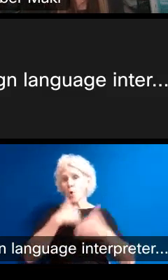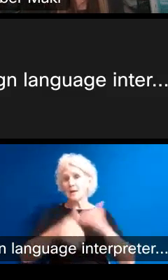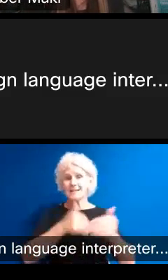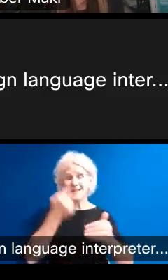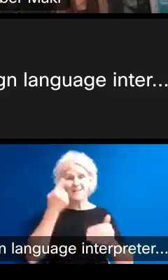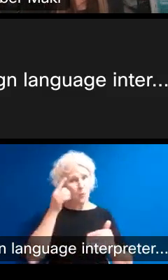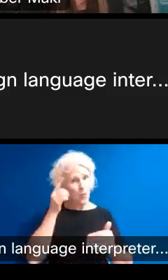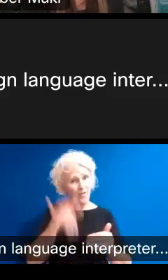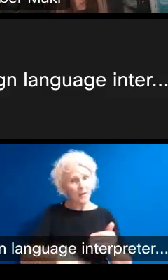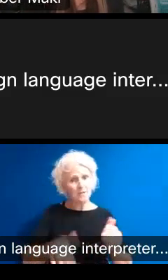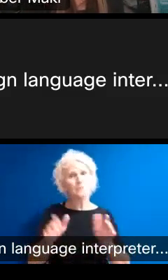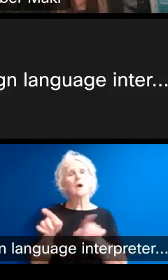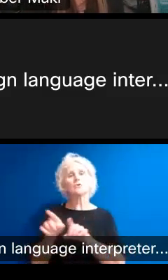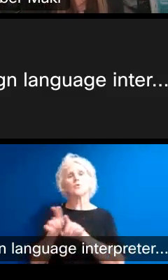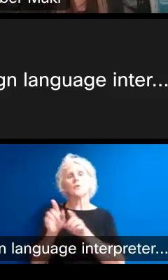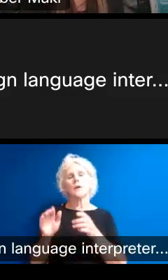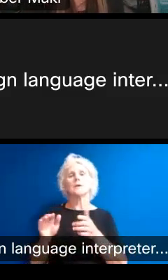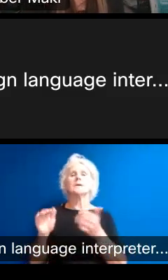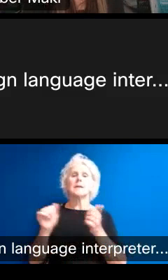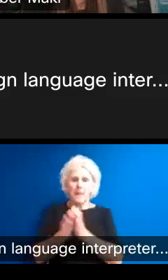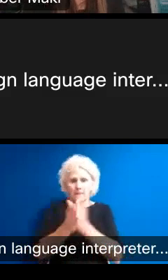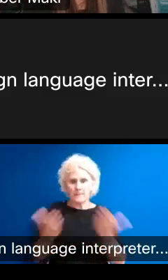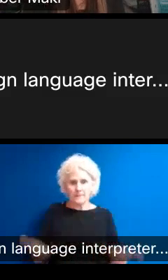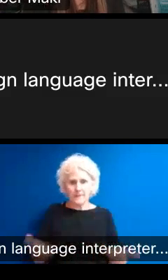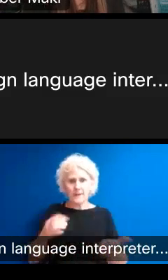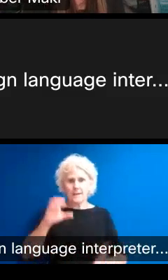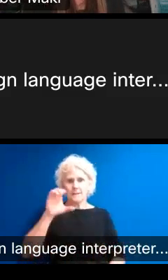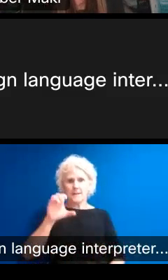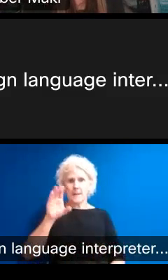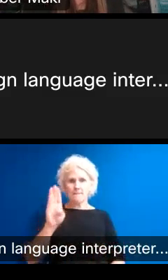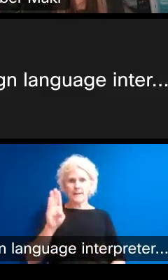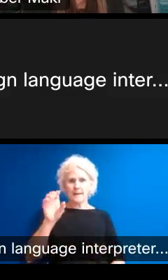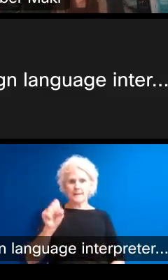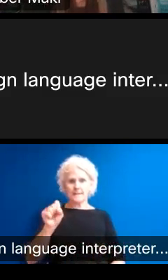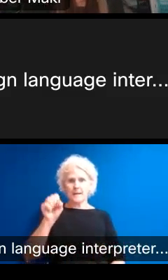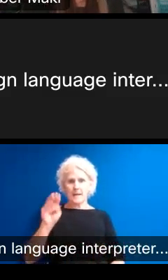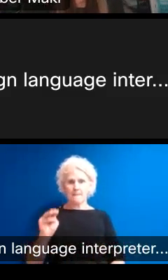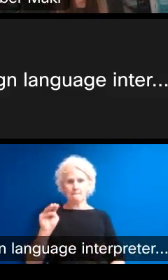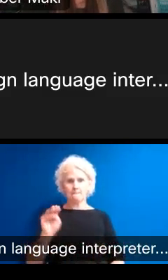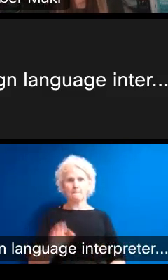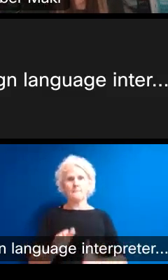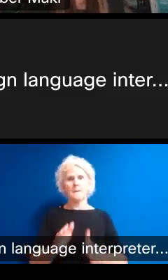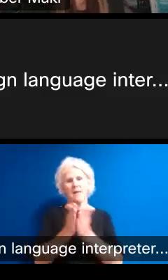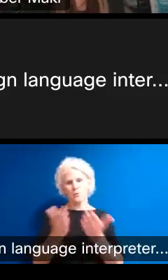the Community Based Services Manual, the CBSM crisis respite policy page. Okay, next slide.